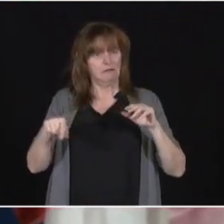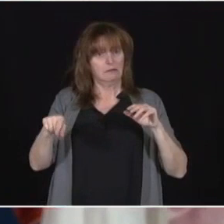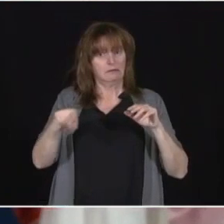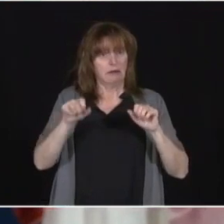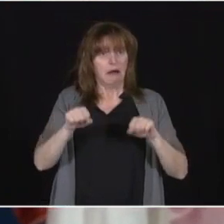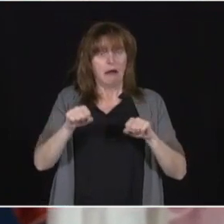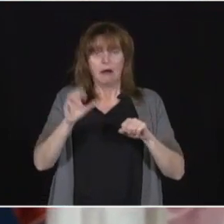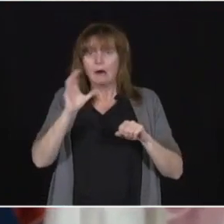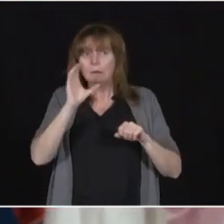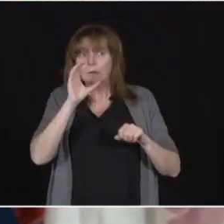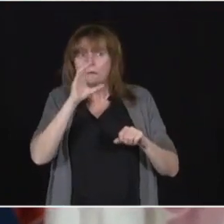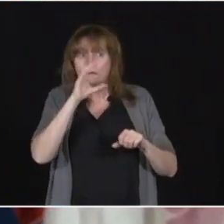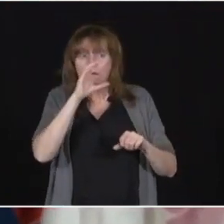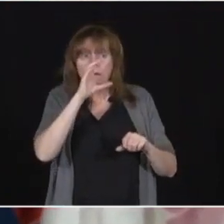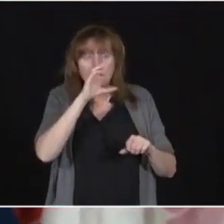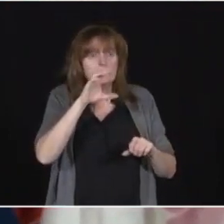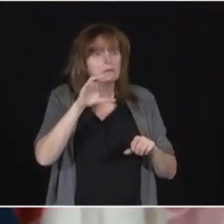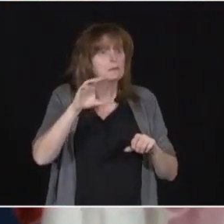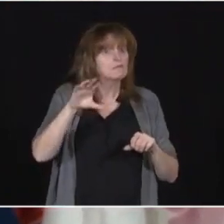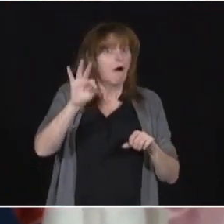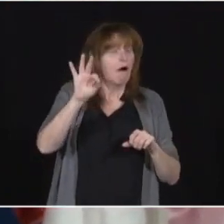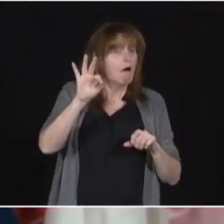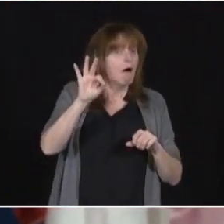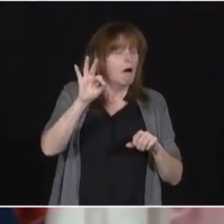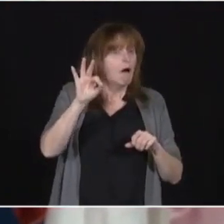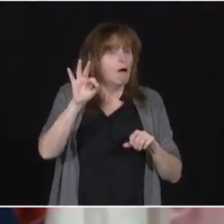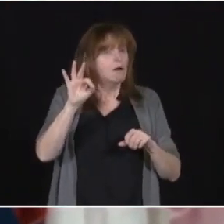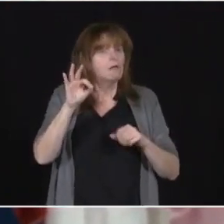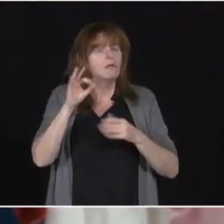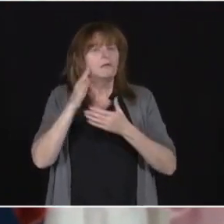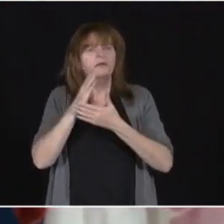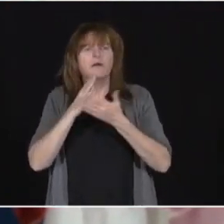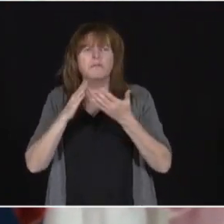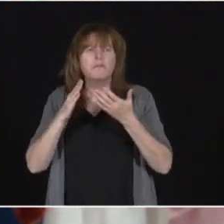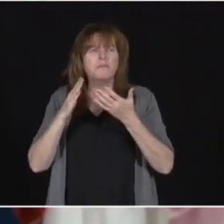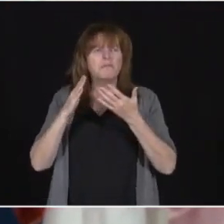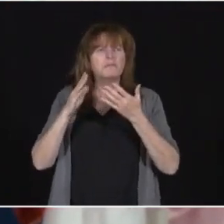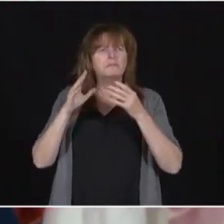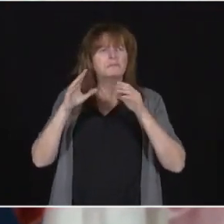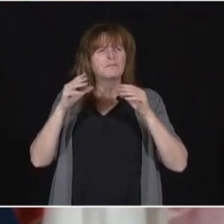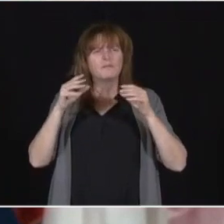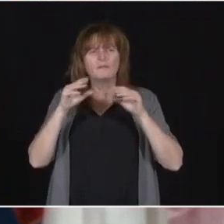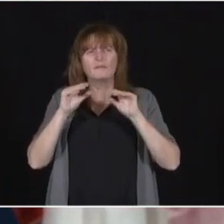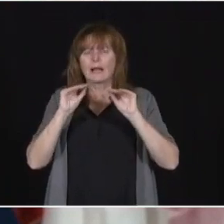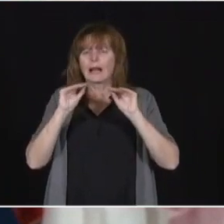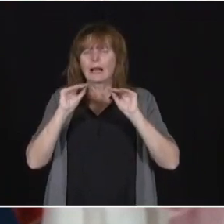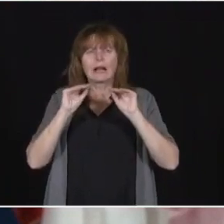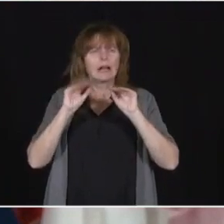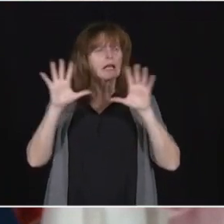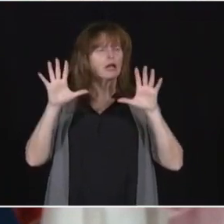doors have the role down clear plastic that is even less expensive. But if they can do that